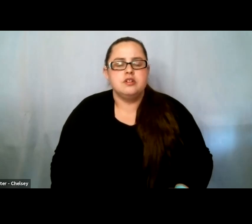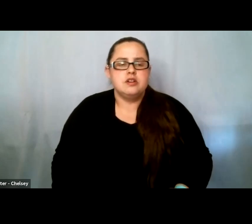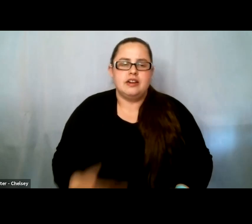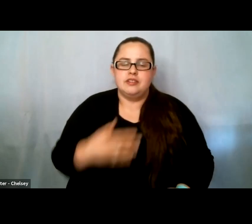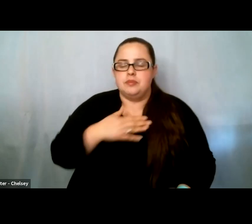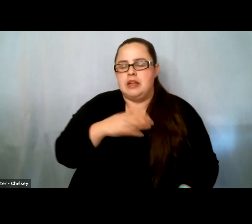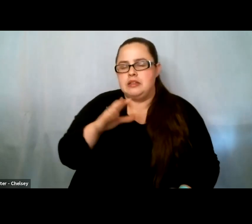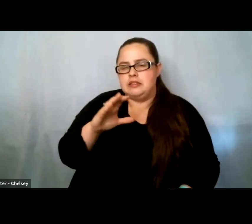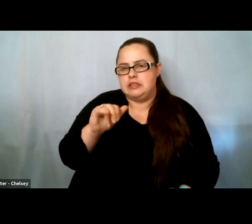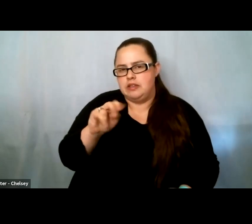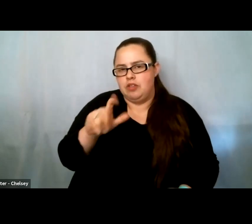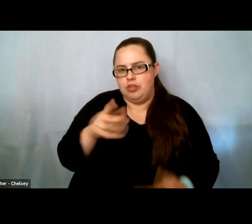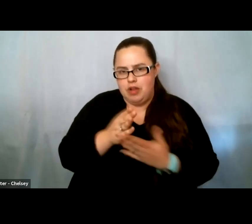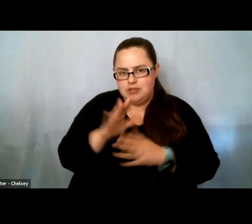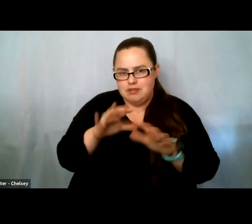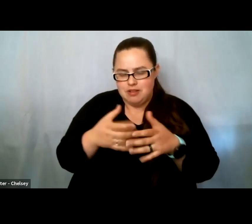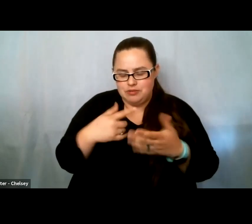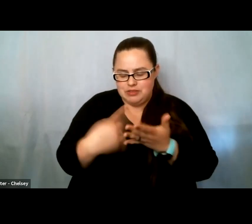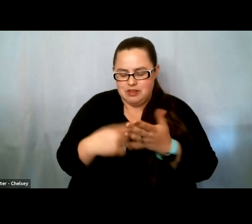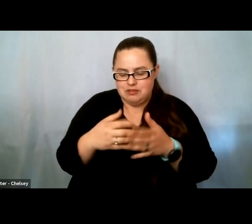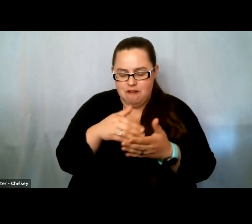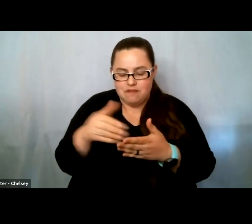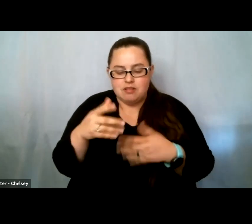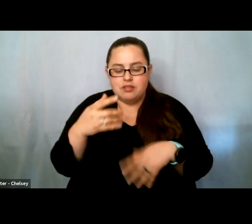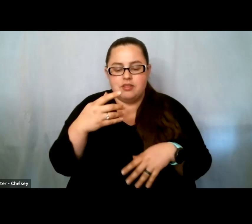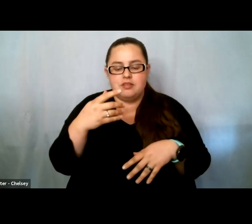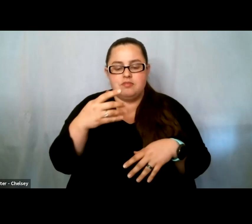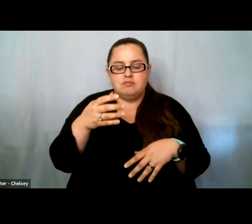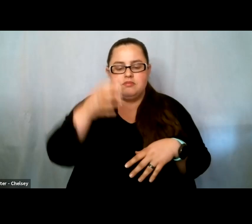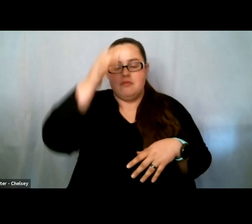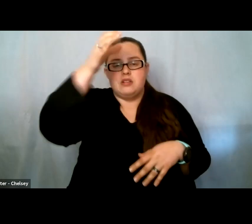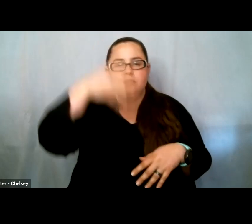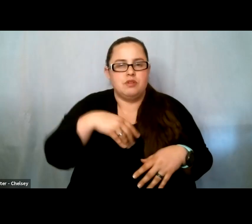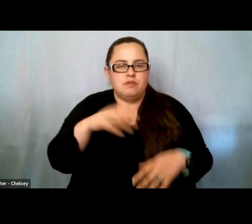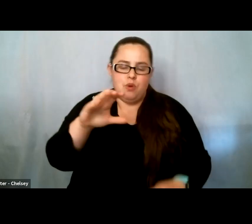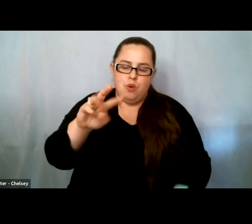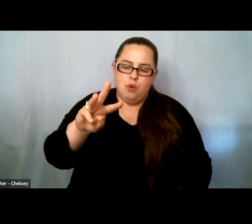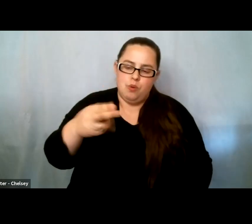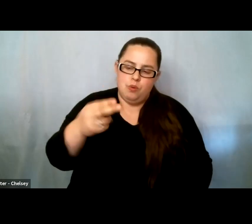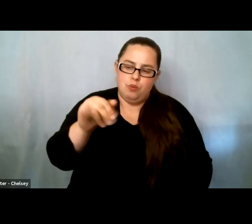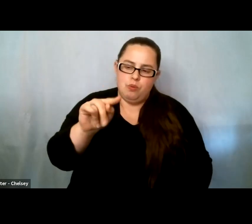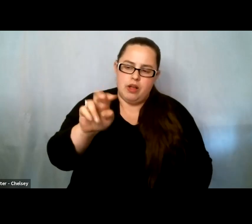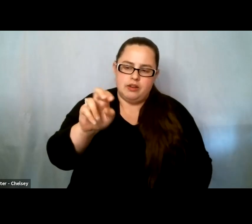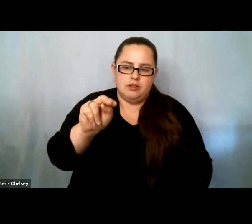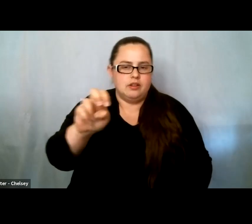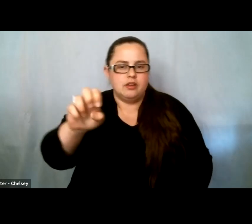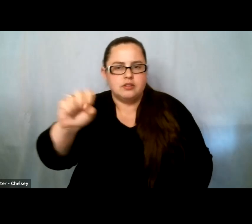the, the idea of whiteness, and all of this. And, you know, this kind of identity, you